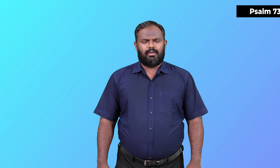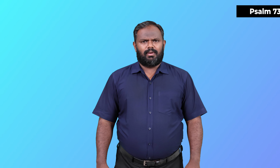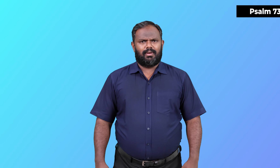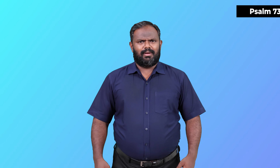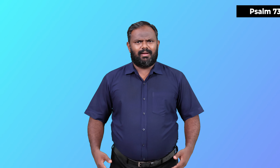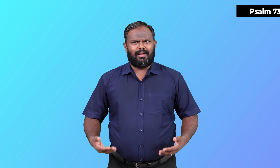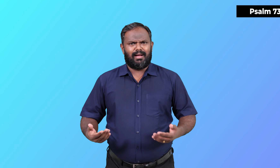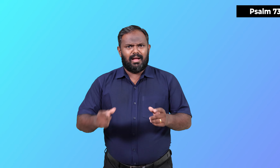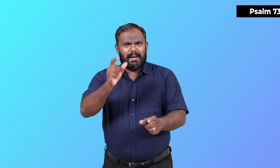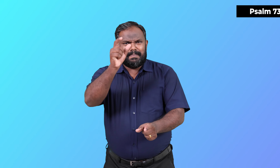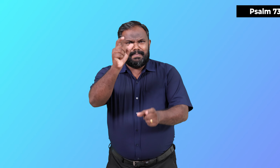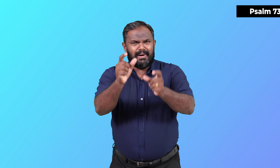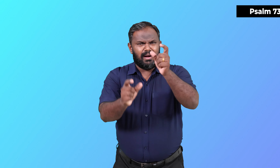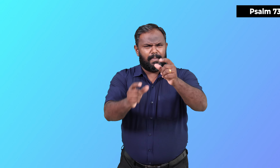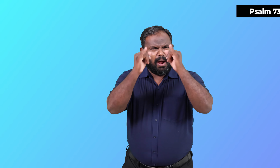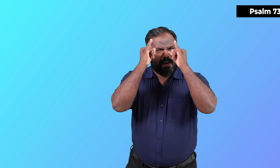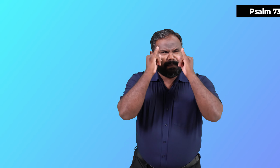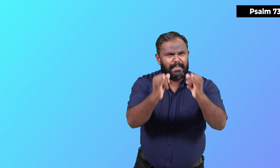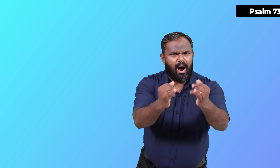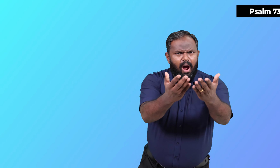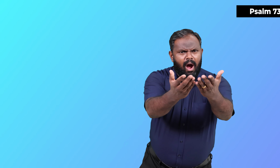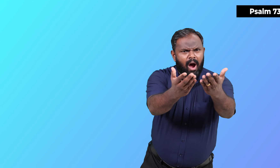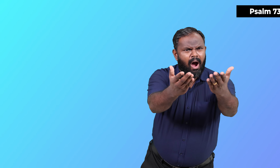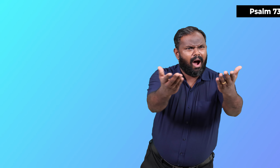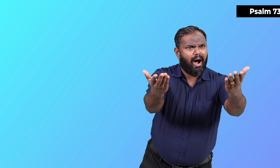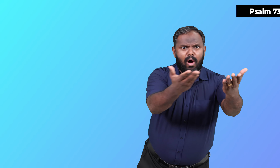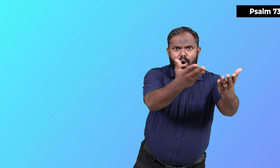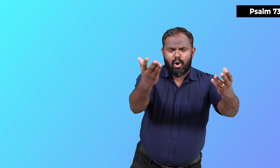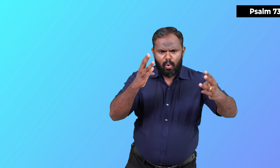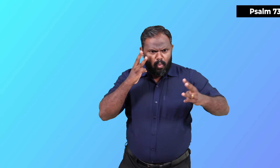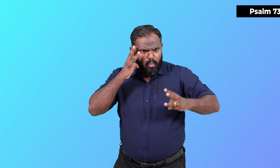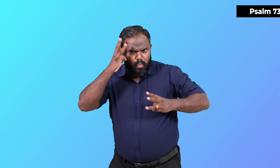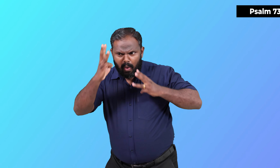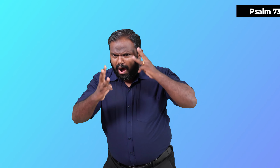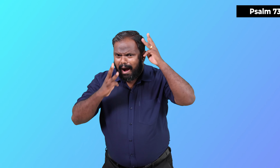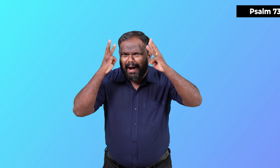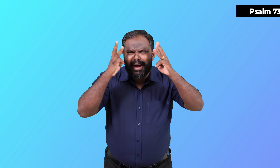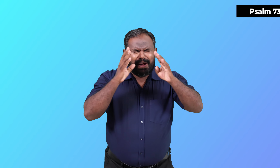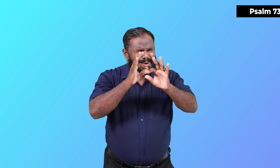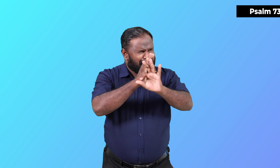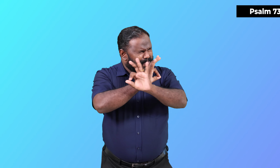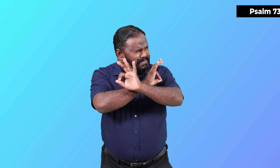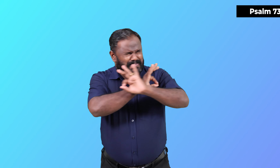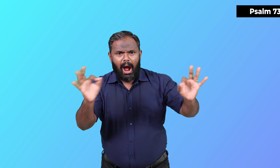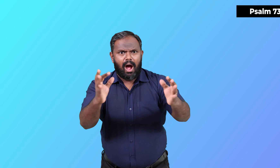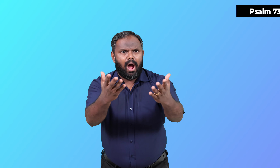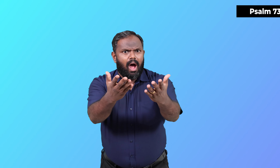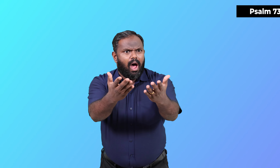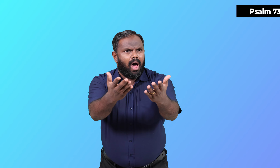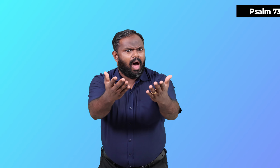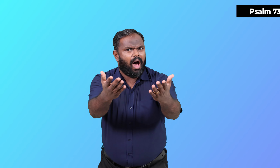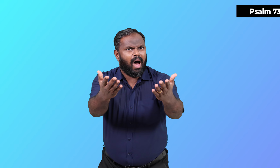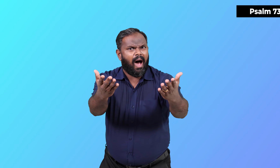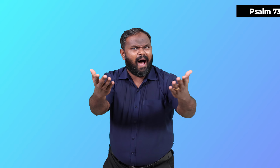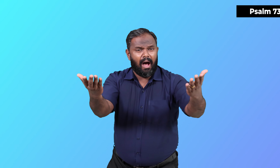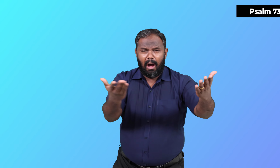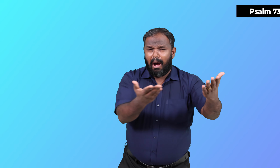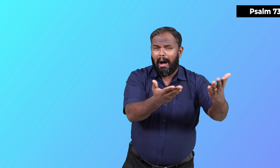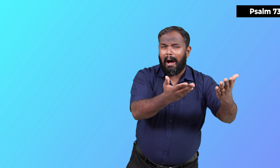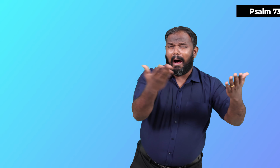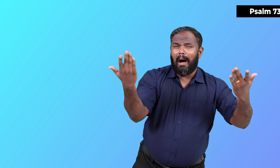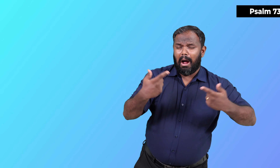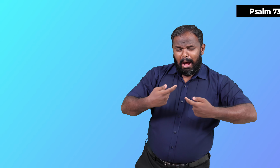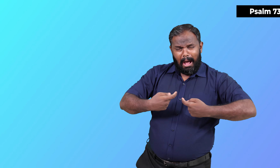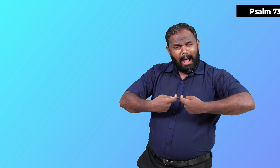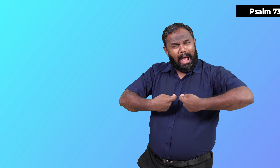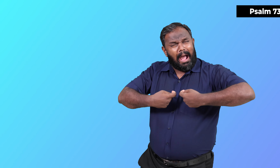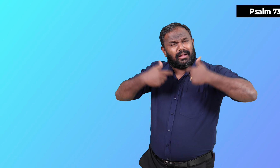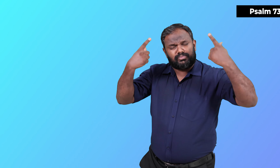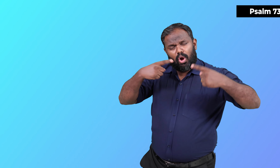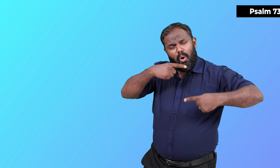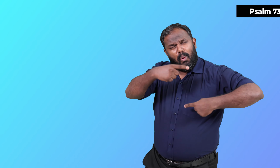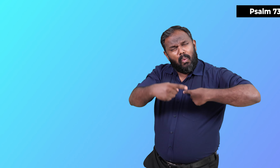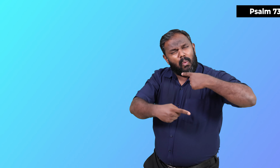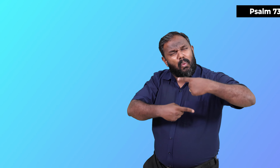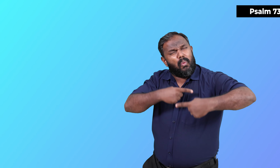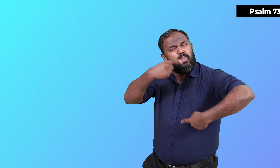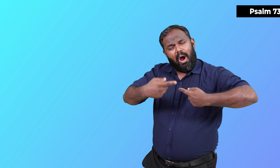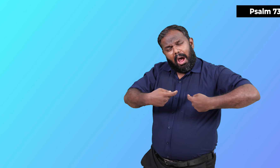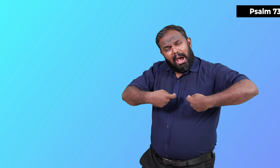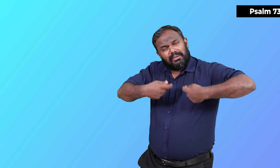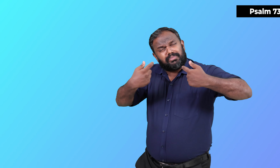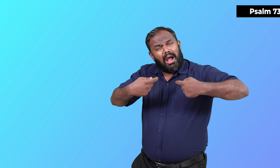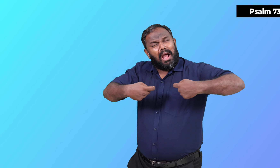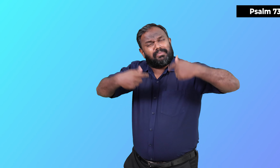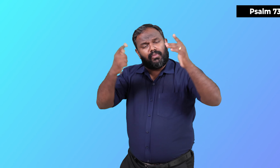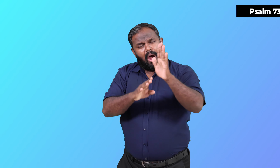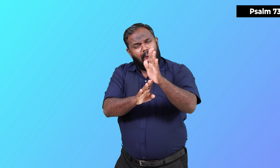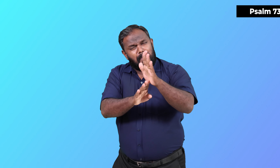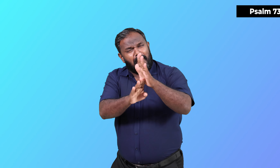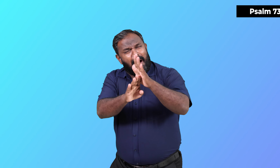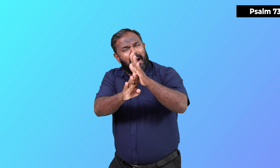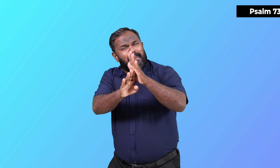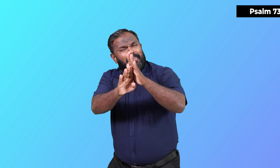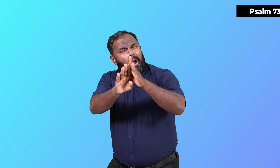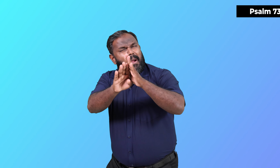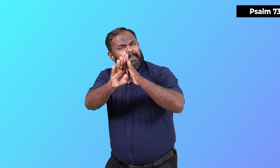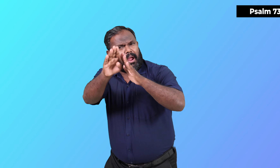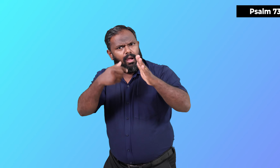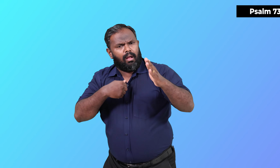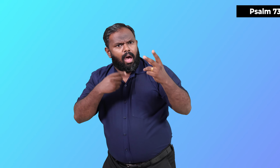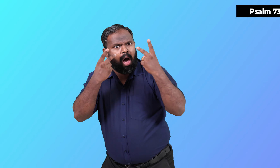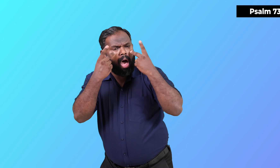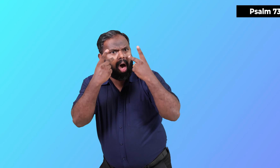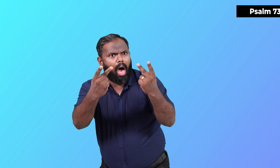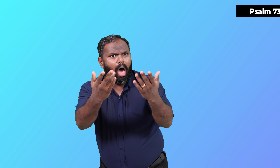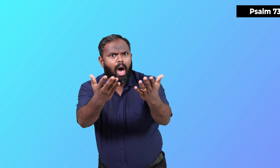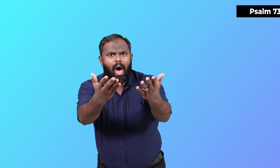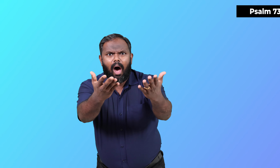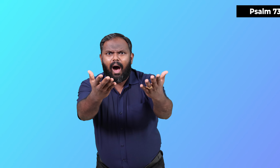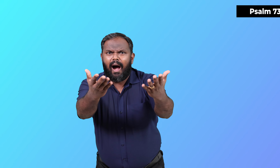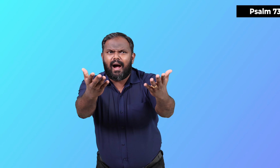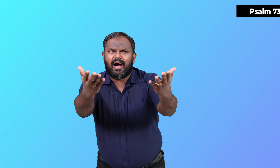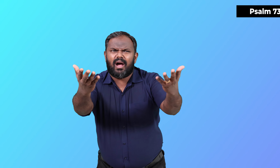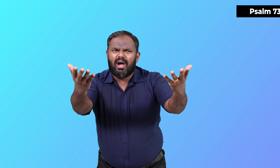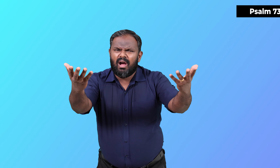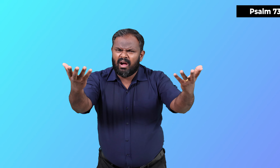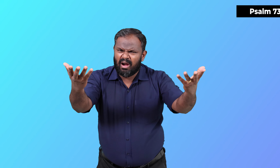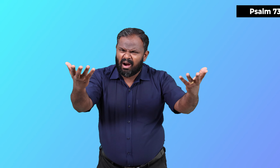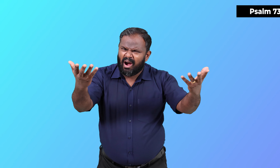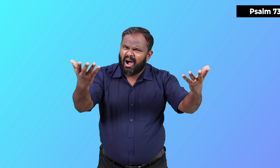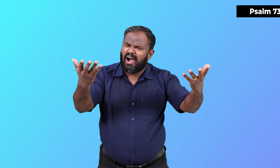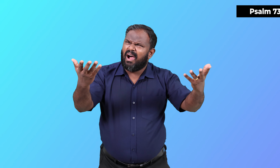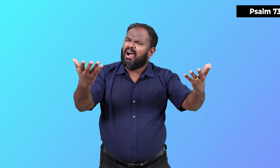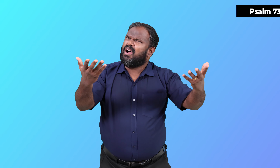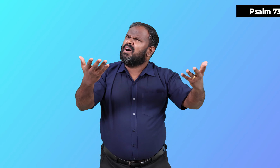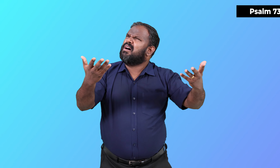Those proud people are wicked, but they are rich and getting richer.